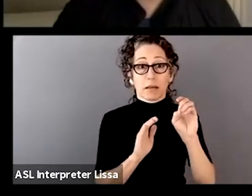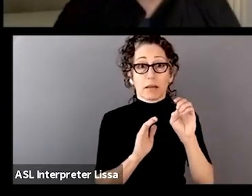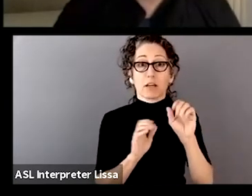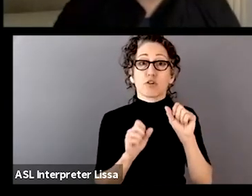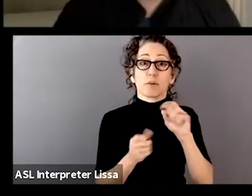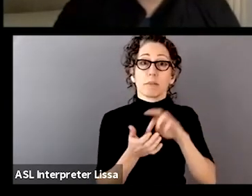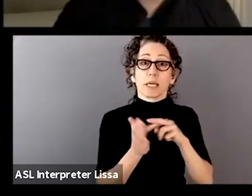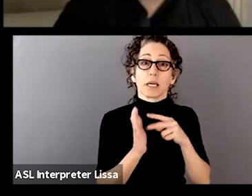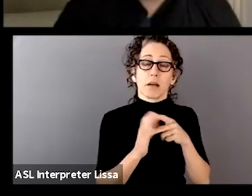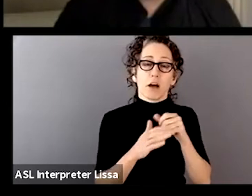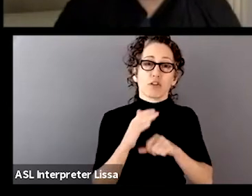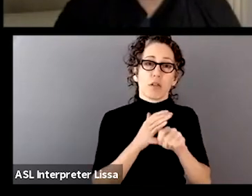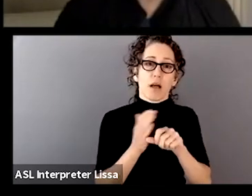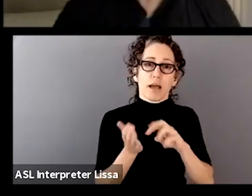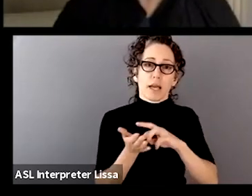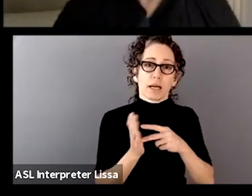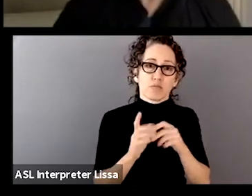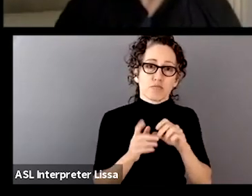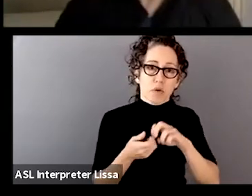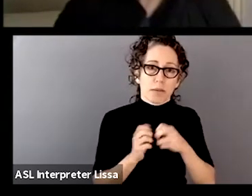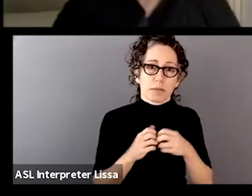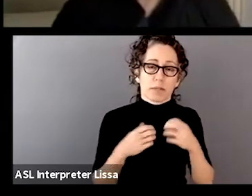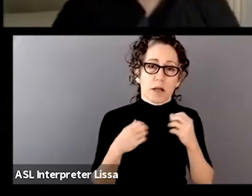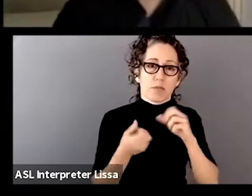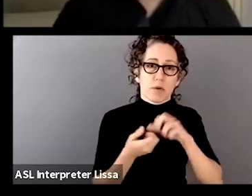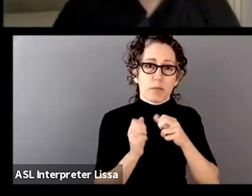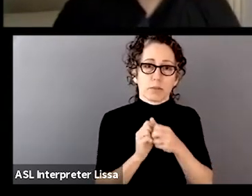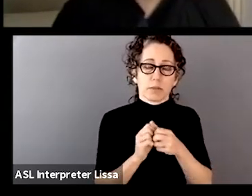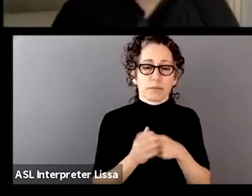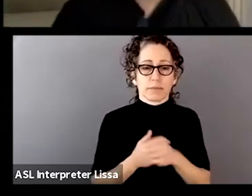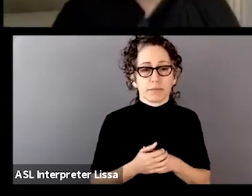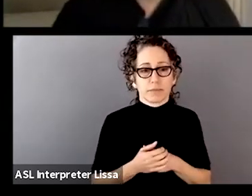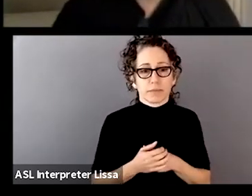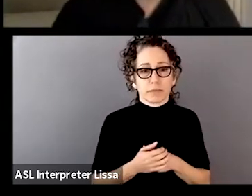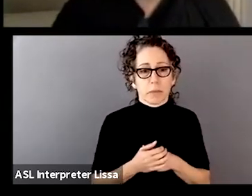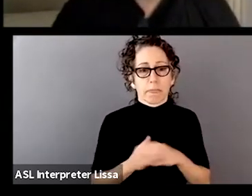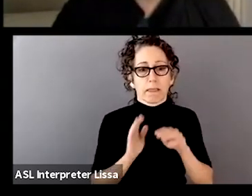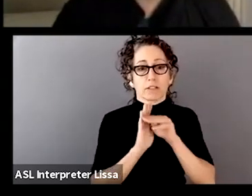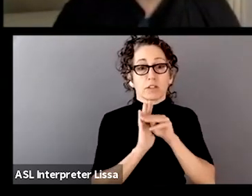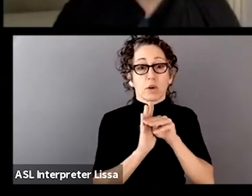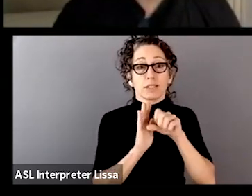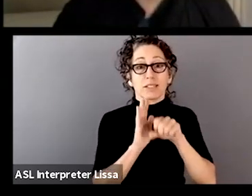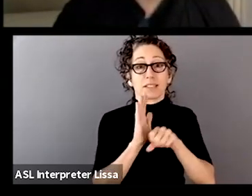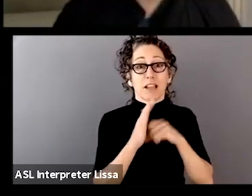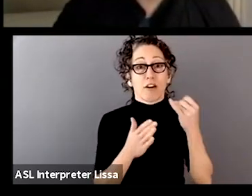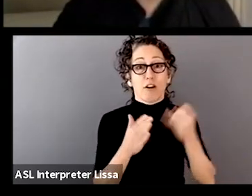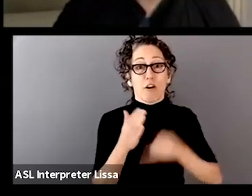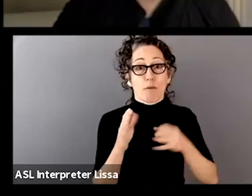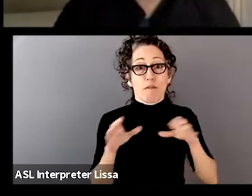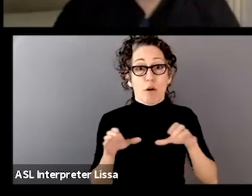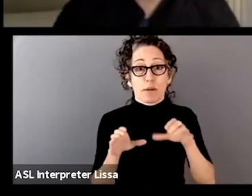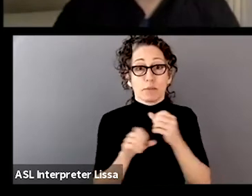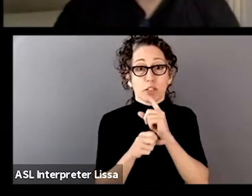require neurologist intervention. Our model achieve state-of-the-art performance, but we want to ensure that this performance holds over various